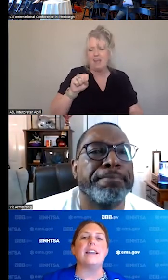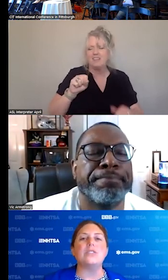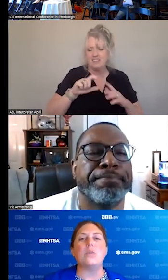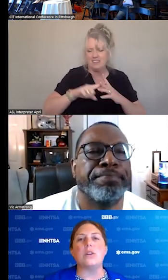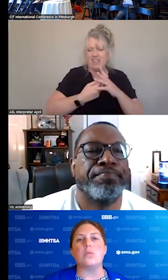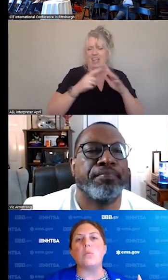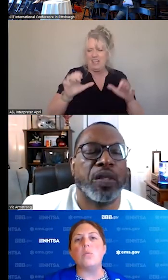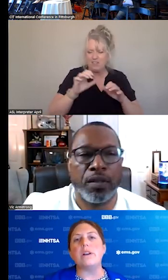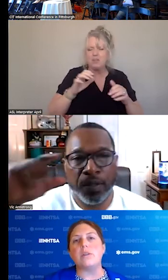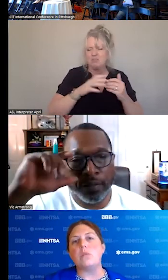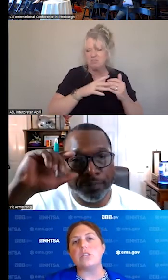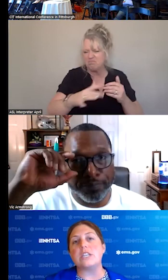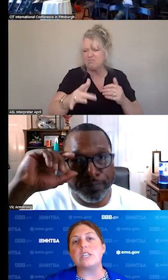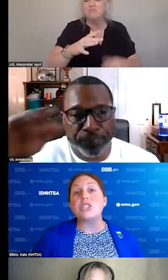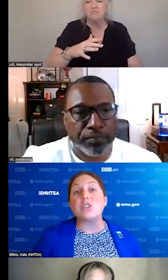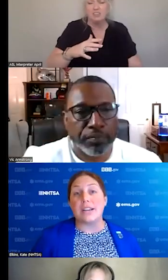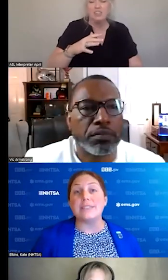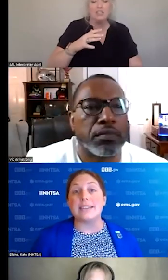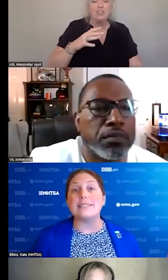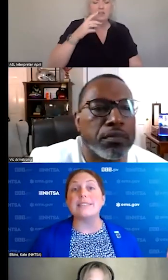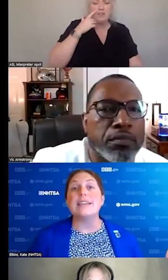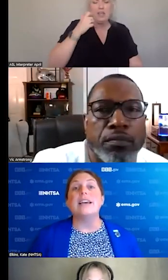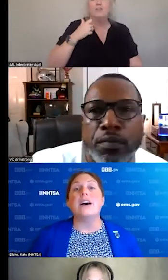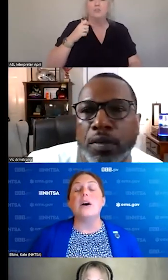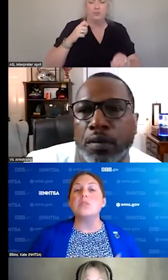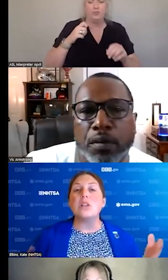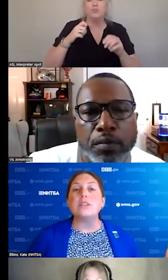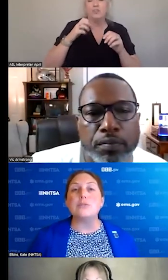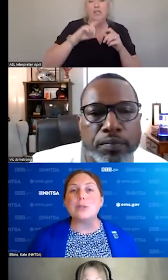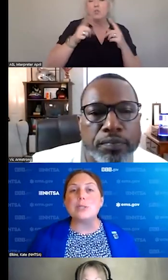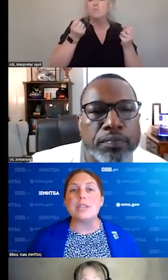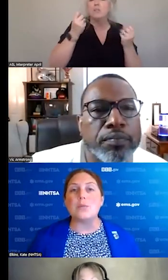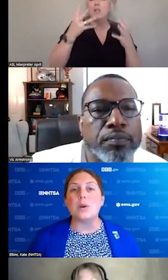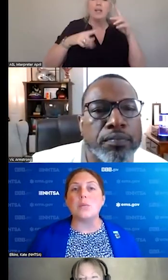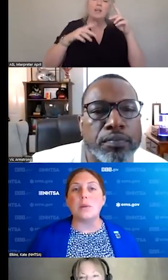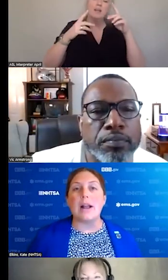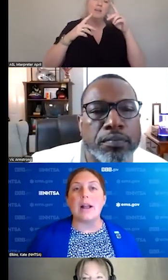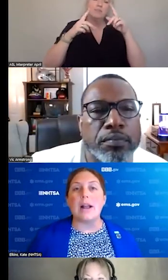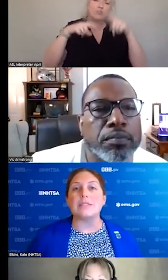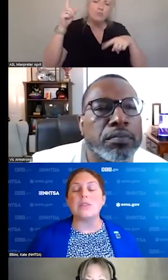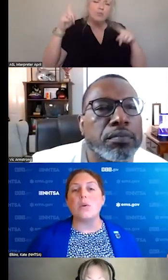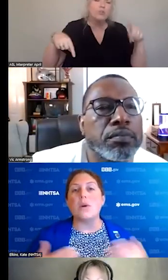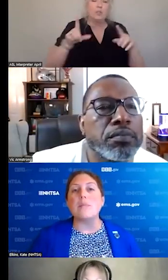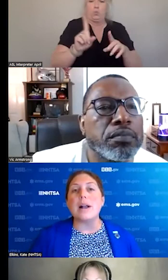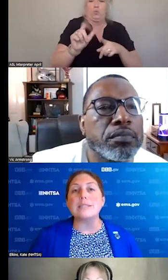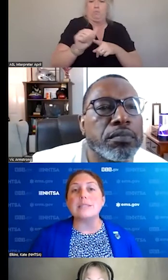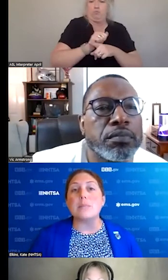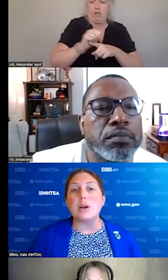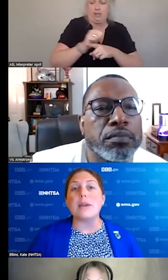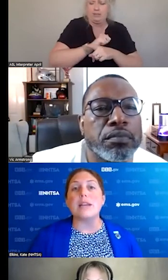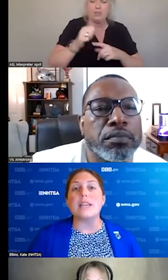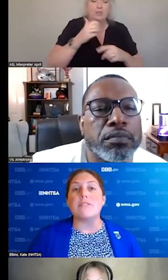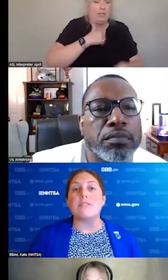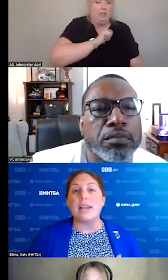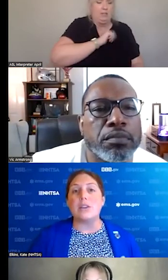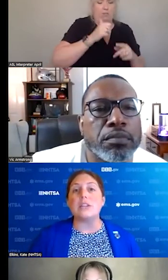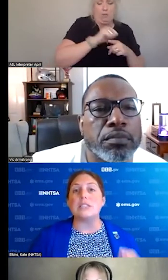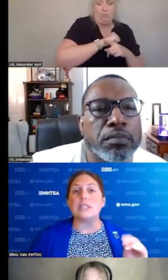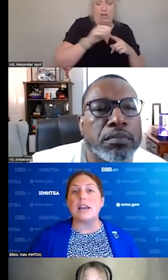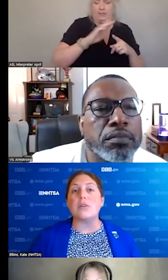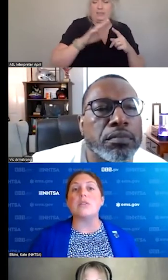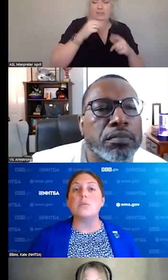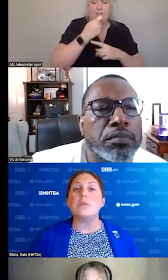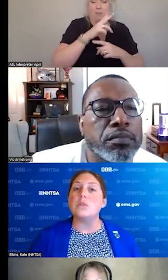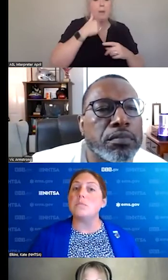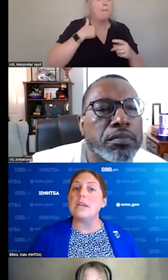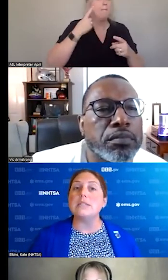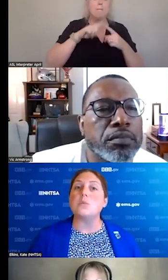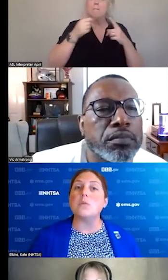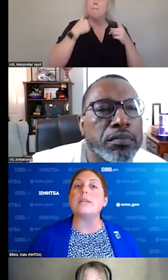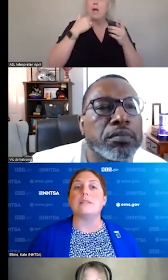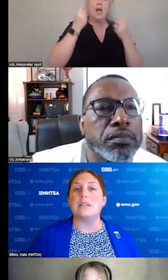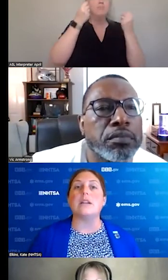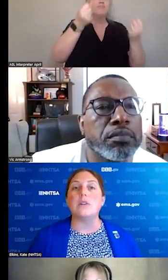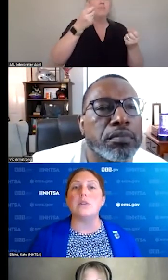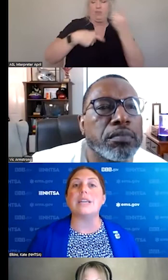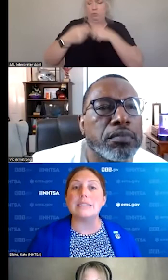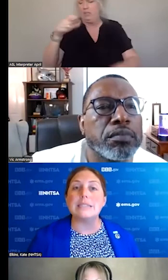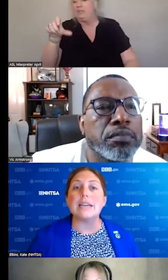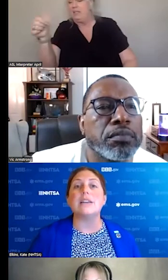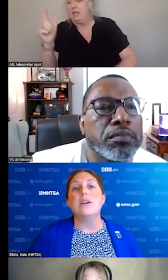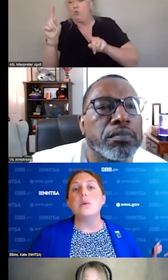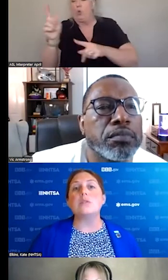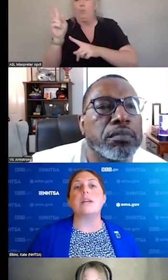ON. ONE, CONTEXTUALIZE THIS, THERE IS A LOT OF DIVERSITY IN WHERE WE PRACTICE. WE ARE EXPECTED TO